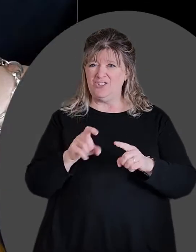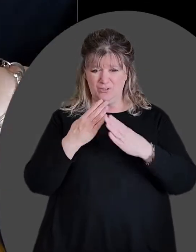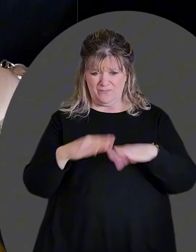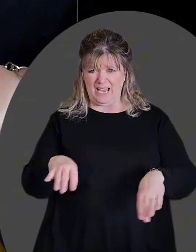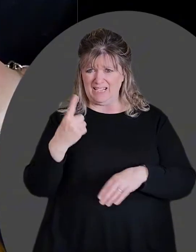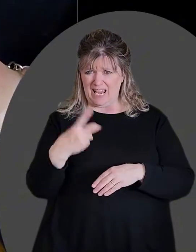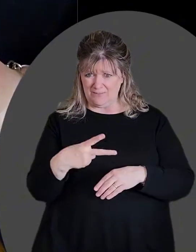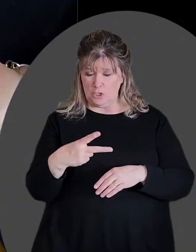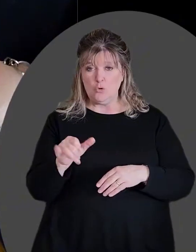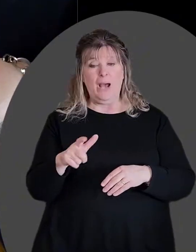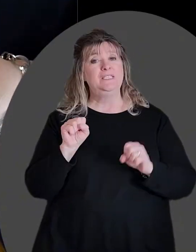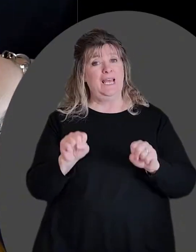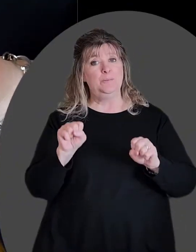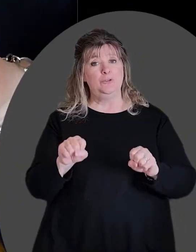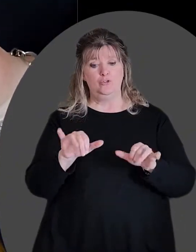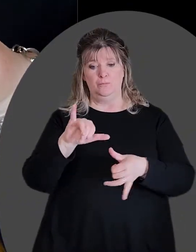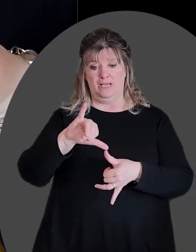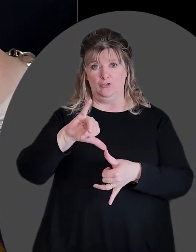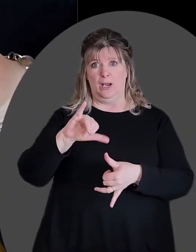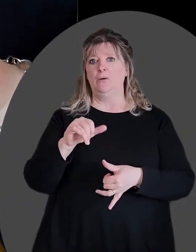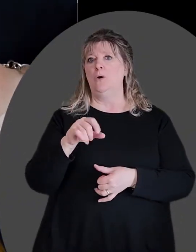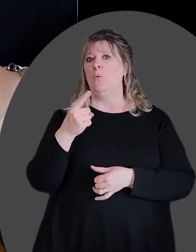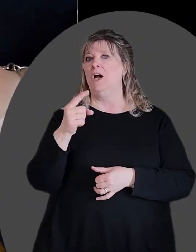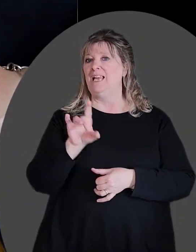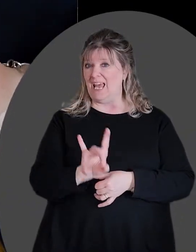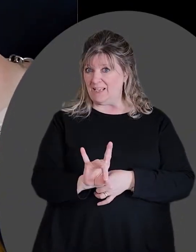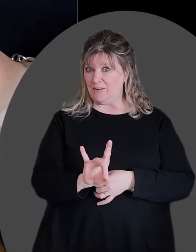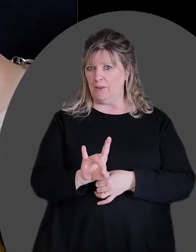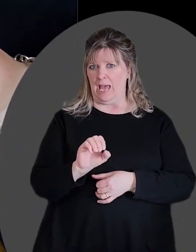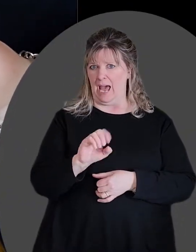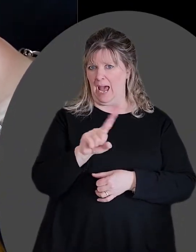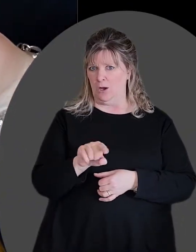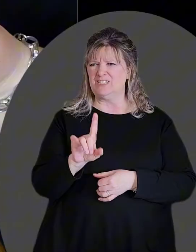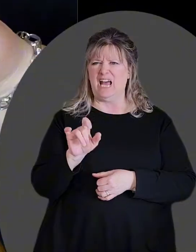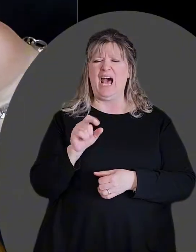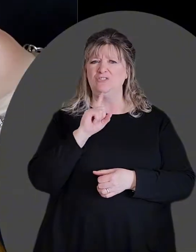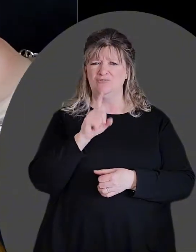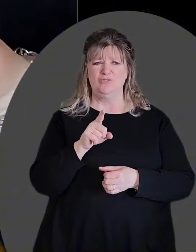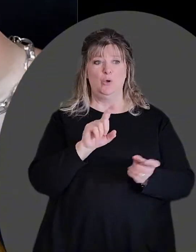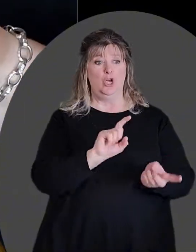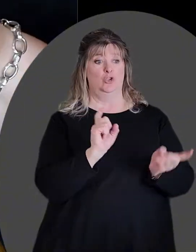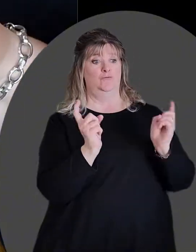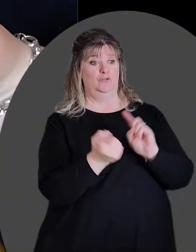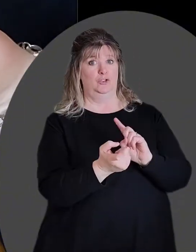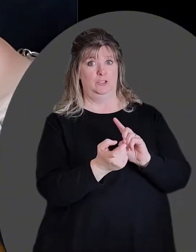so I was able to measure out an eighth of an ounce and I actually converted these to grams